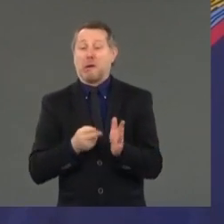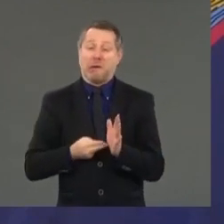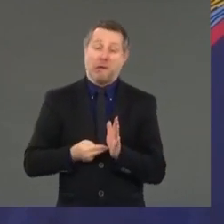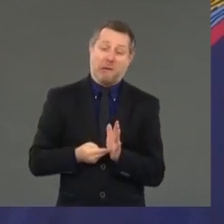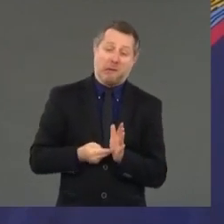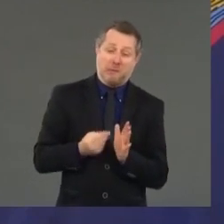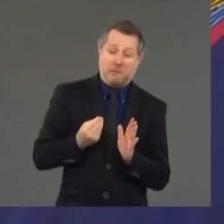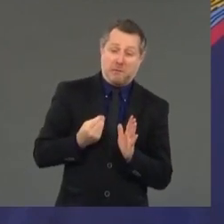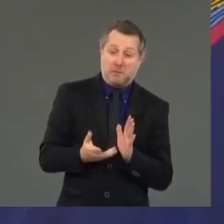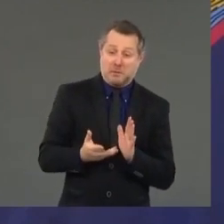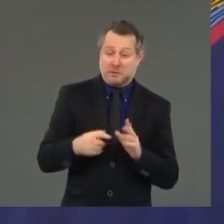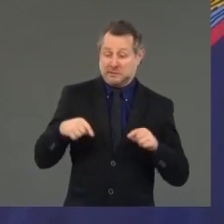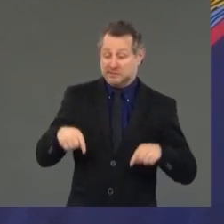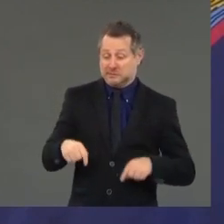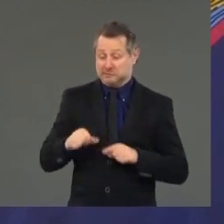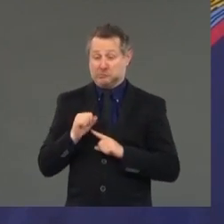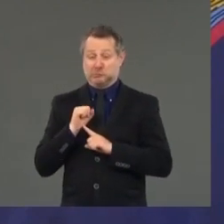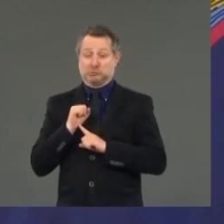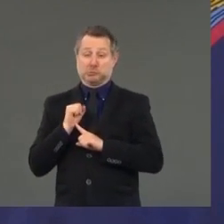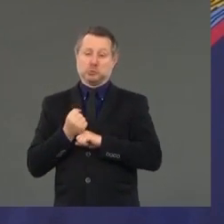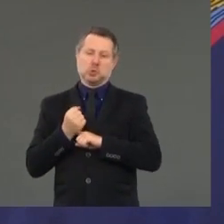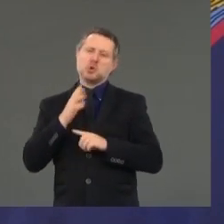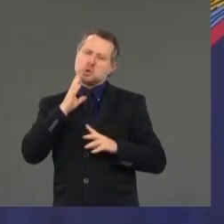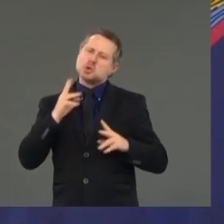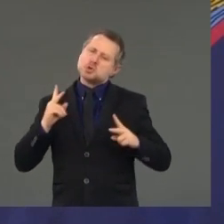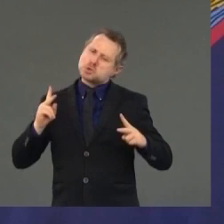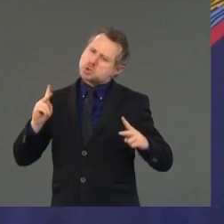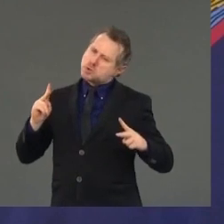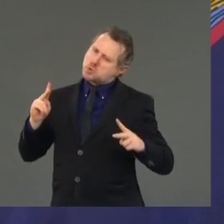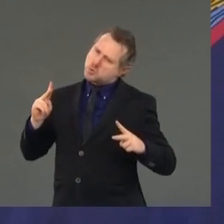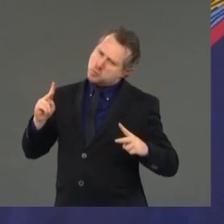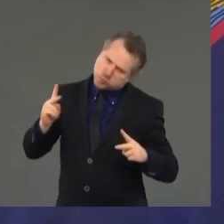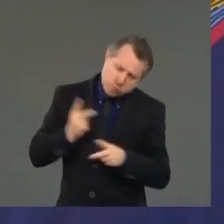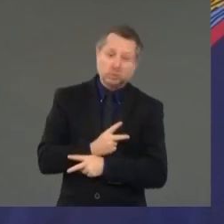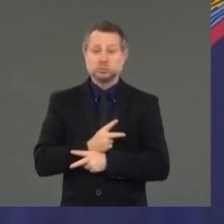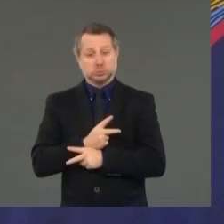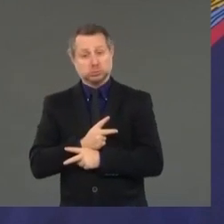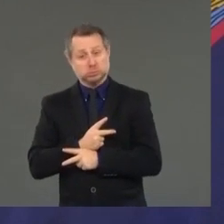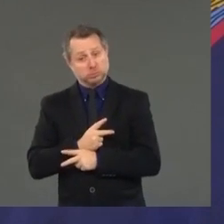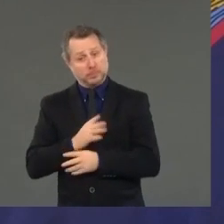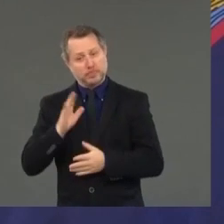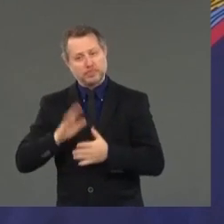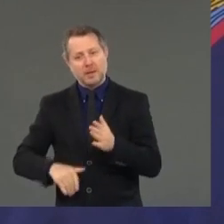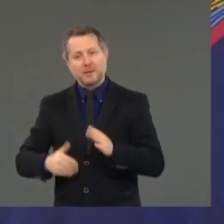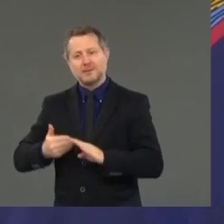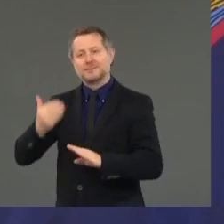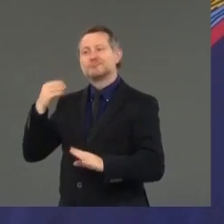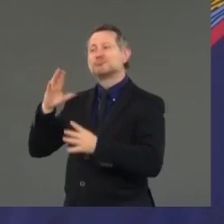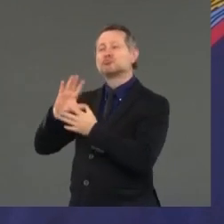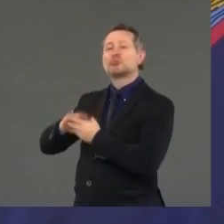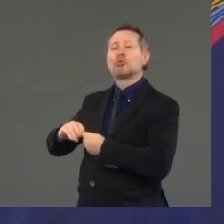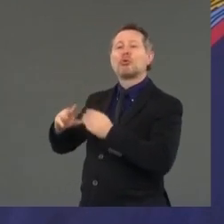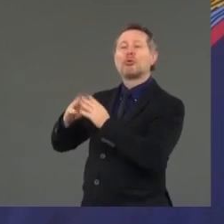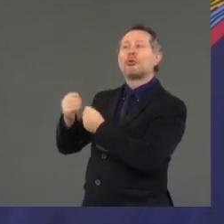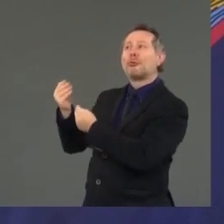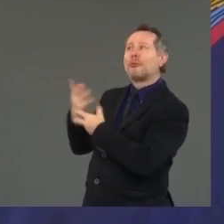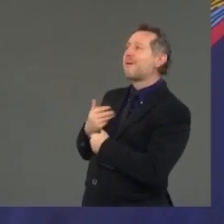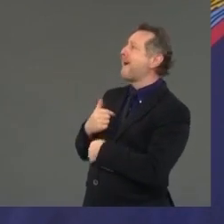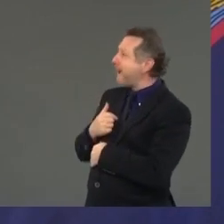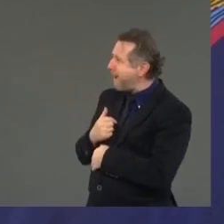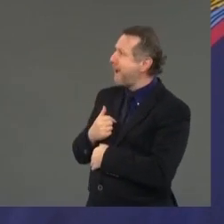YEAH, I THINK IT'S FRANKLY